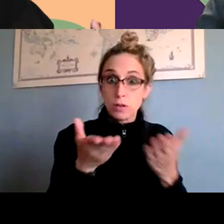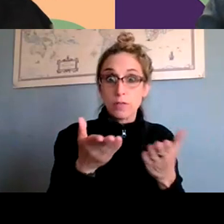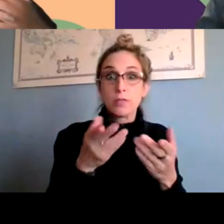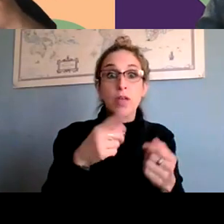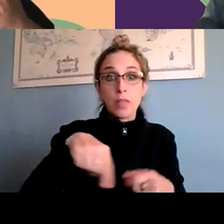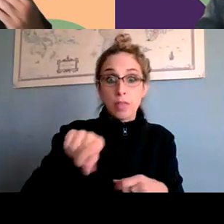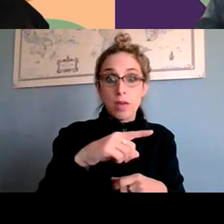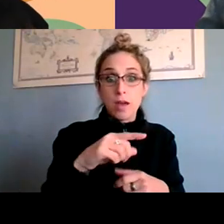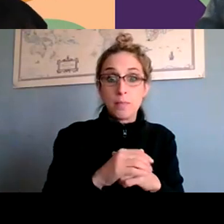Kyle Livie (he/him/his): And to grow.